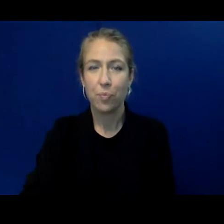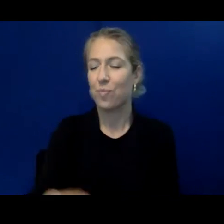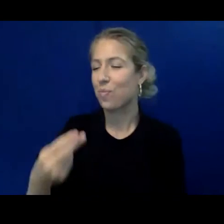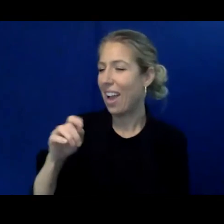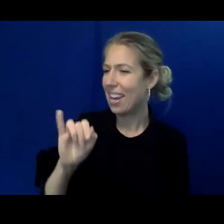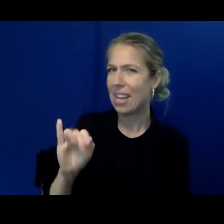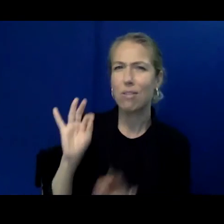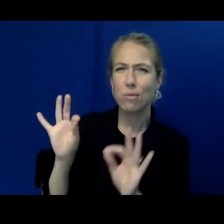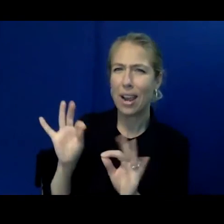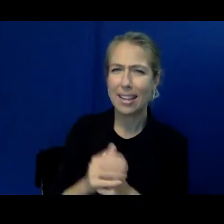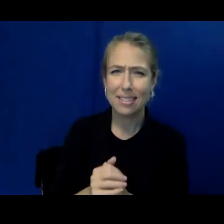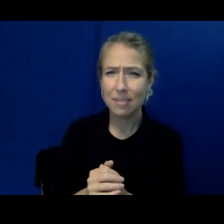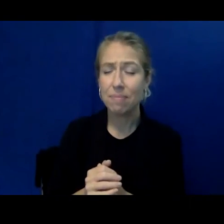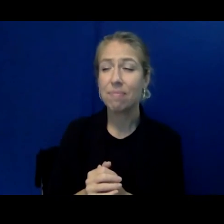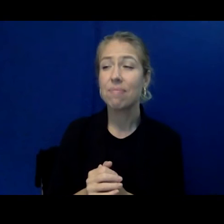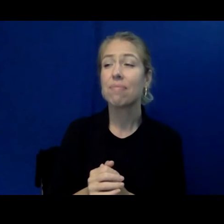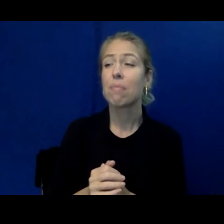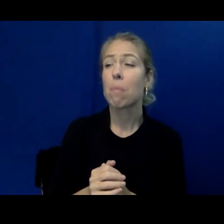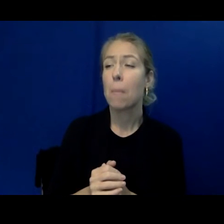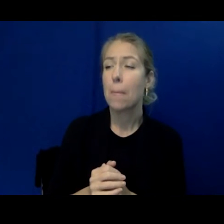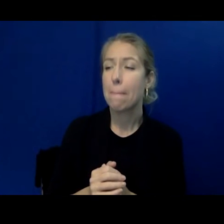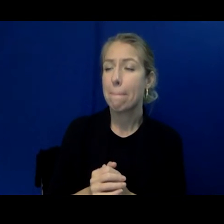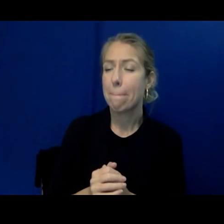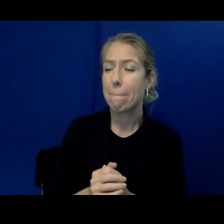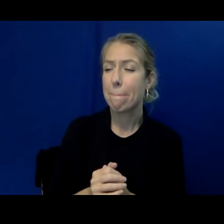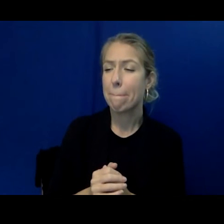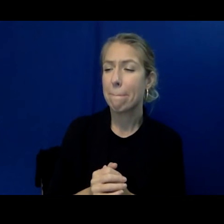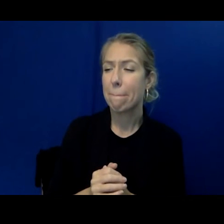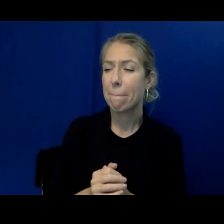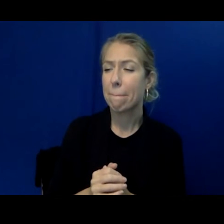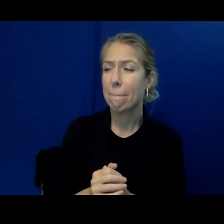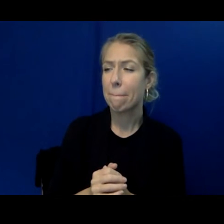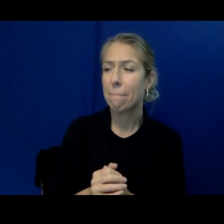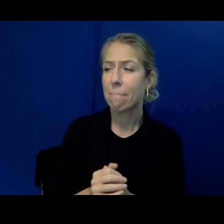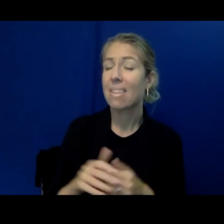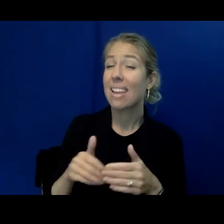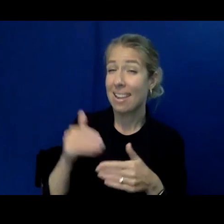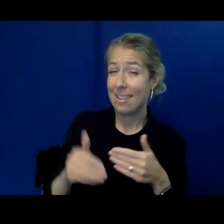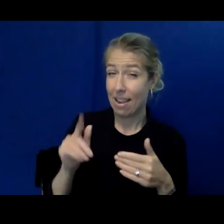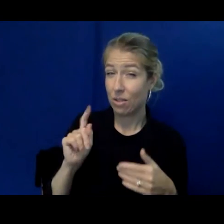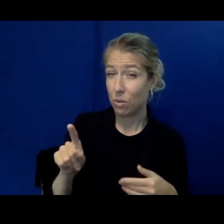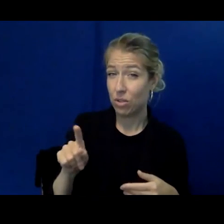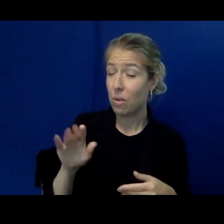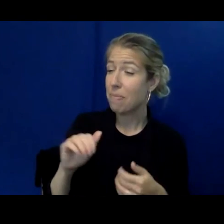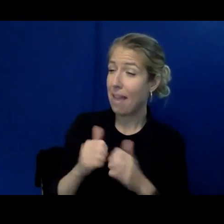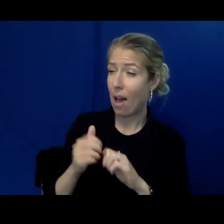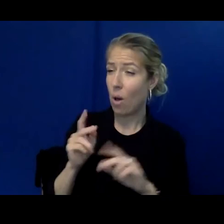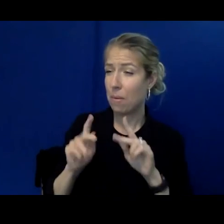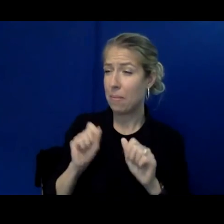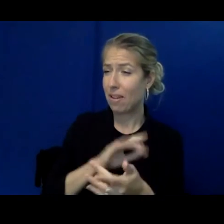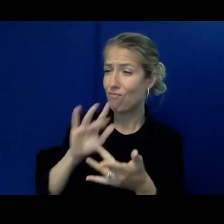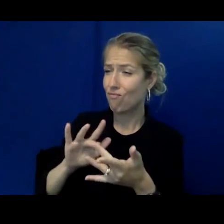Jumping off that springboard, how can people get ahold of the person in their state that